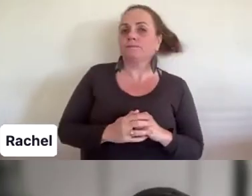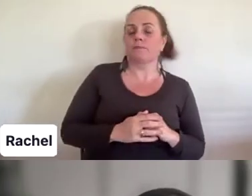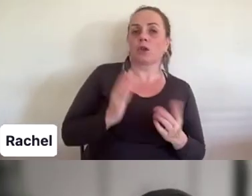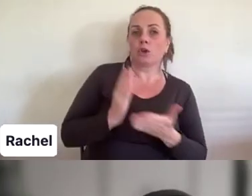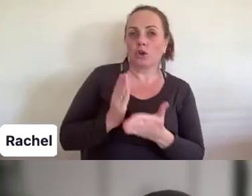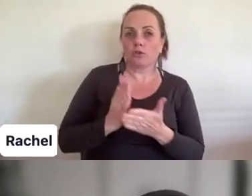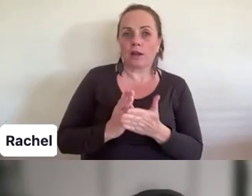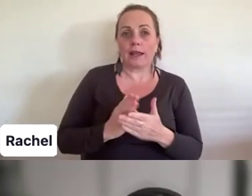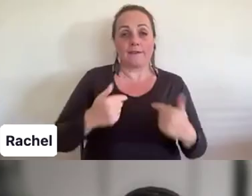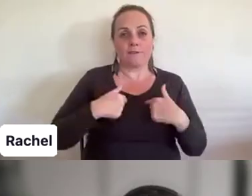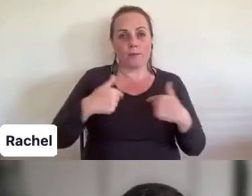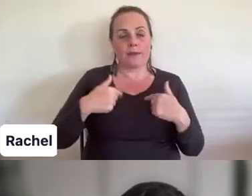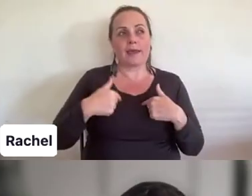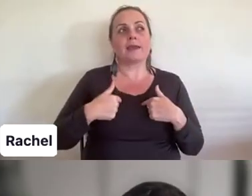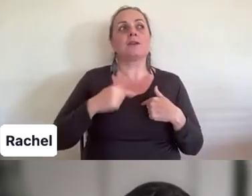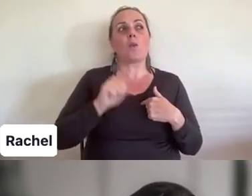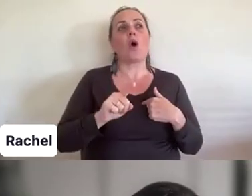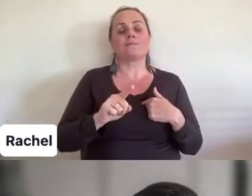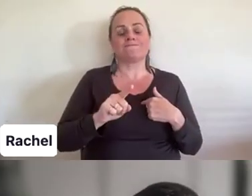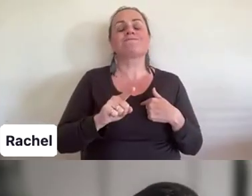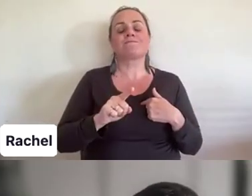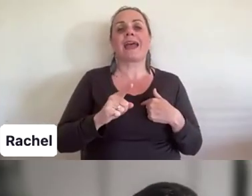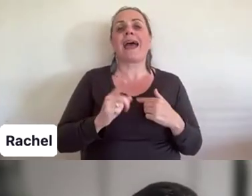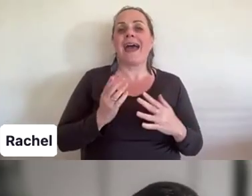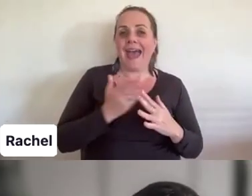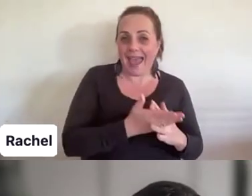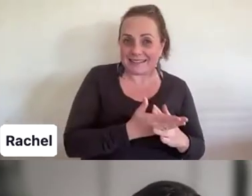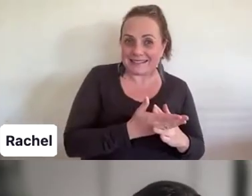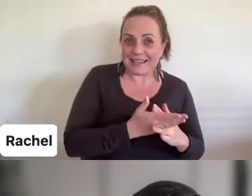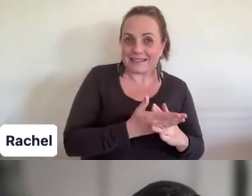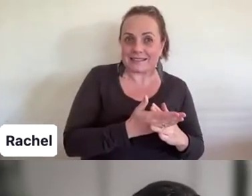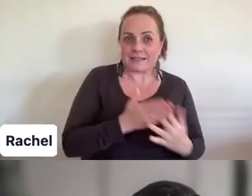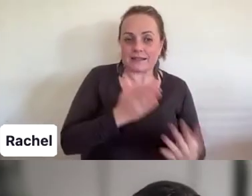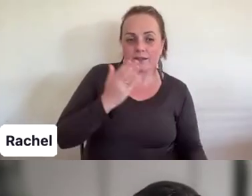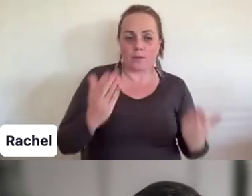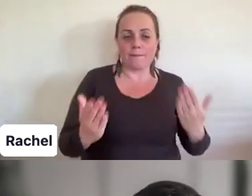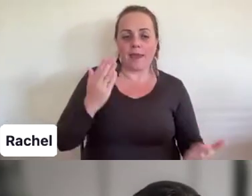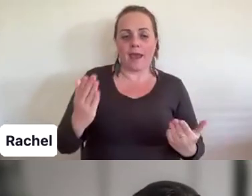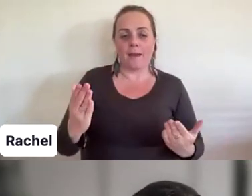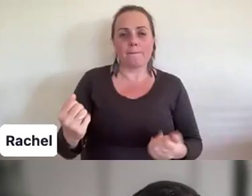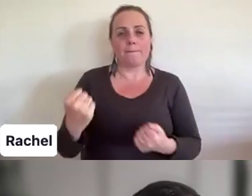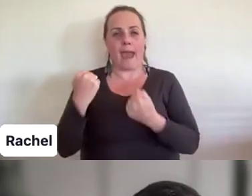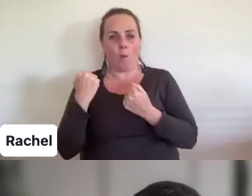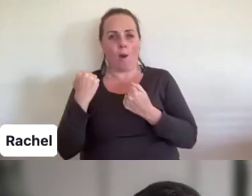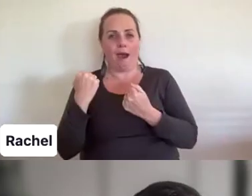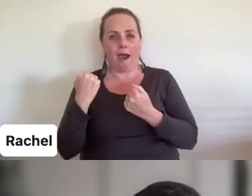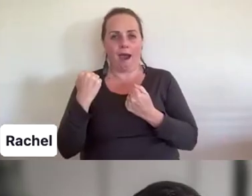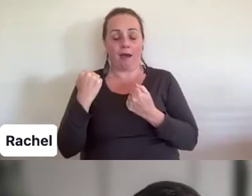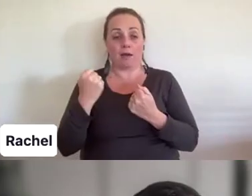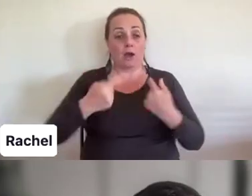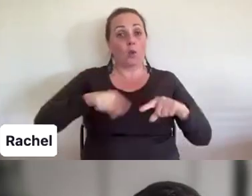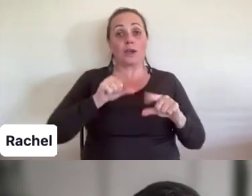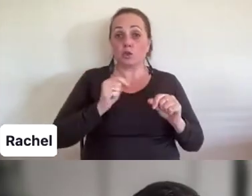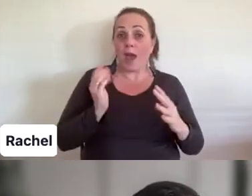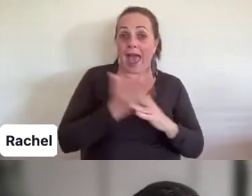out to me was around access versus power. And we do access really well, actually, in New Zealand,